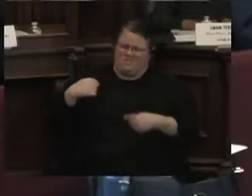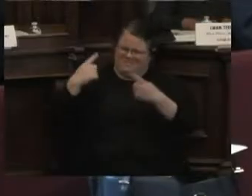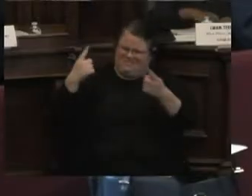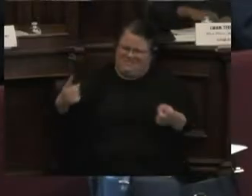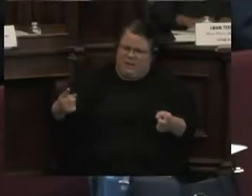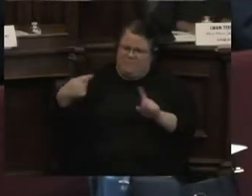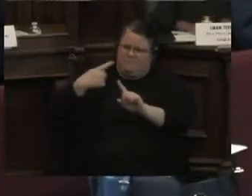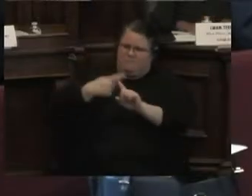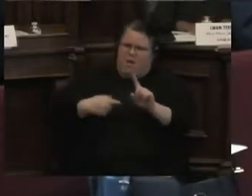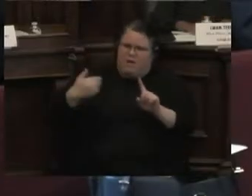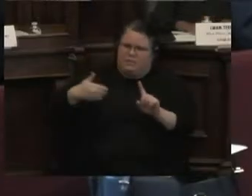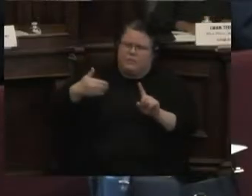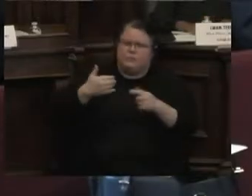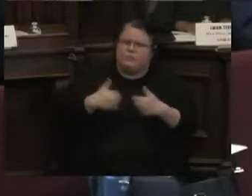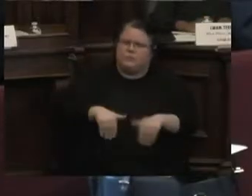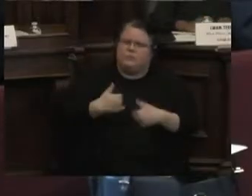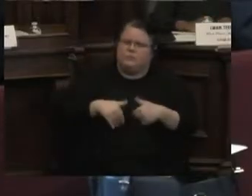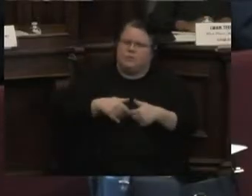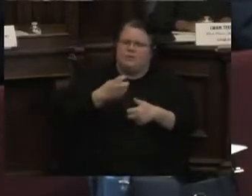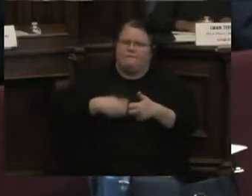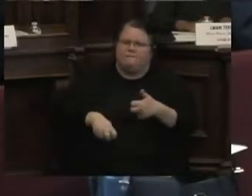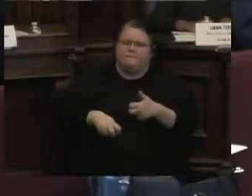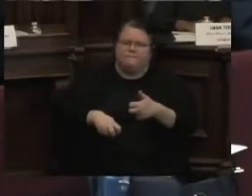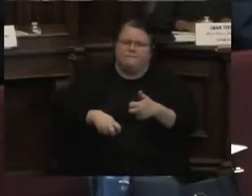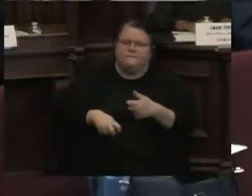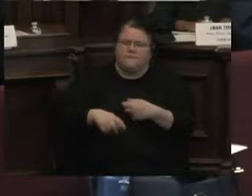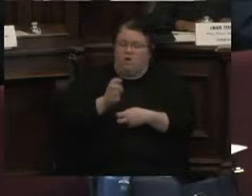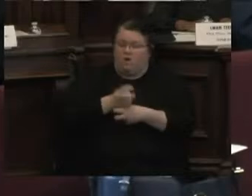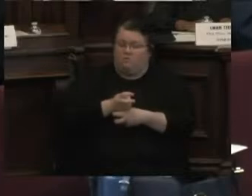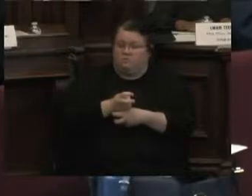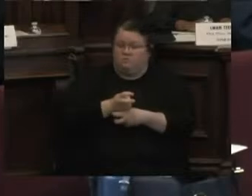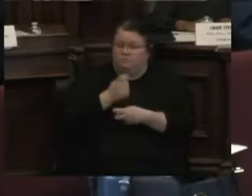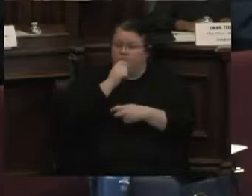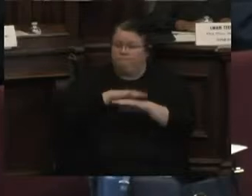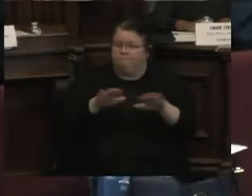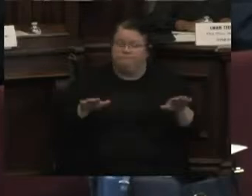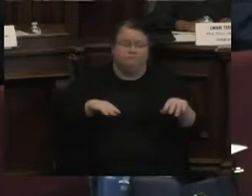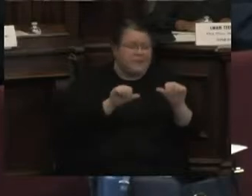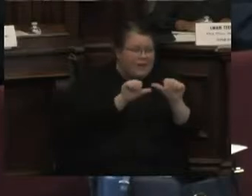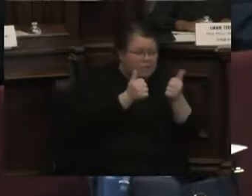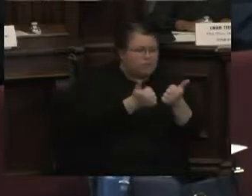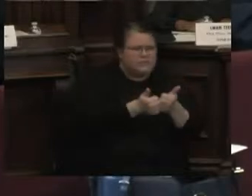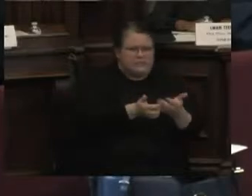The last several months that the Police Accountability Board